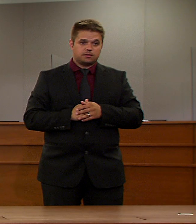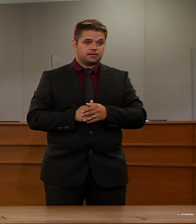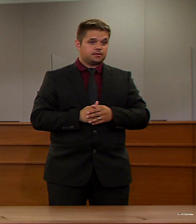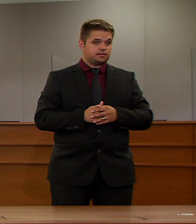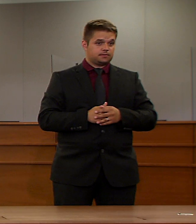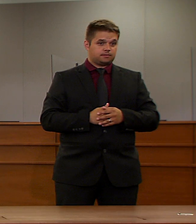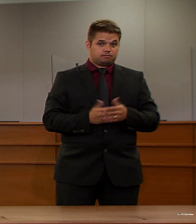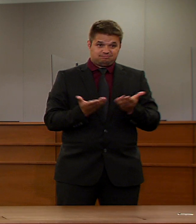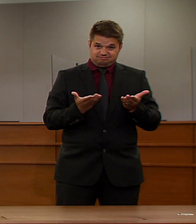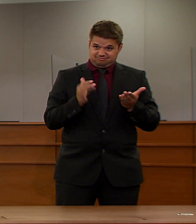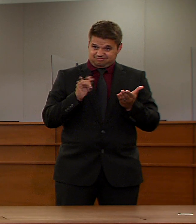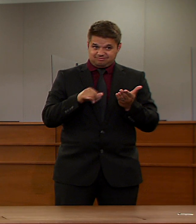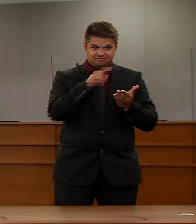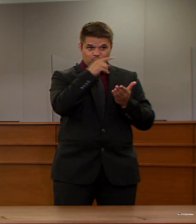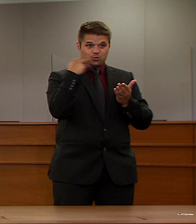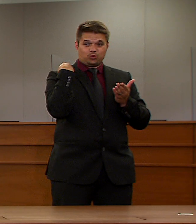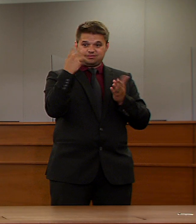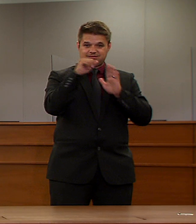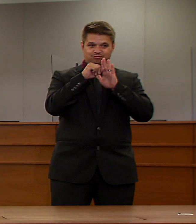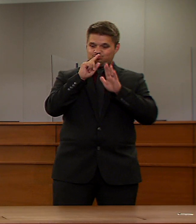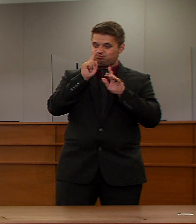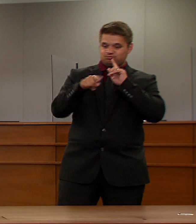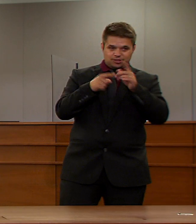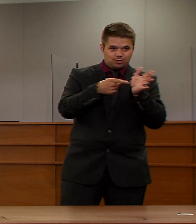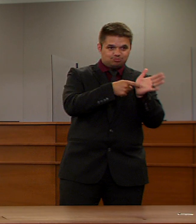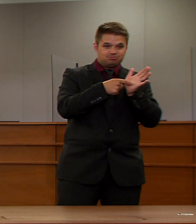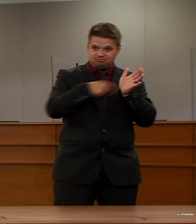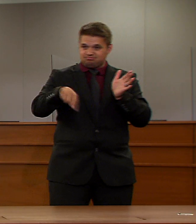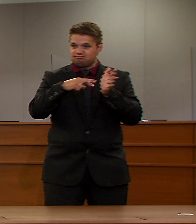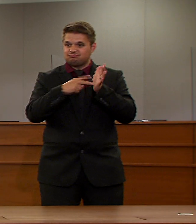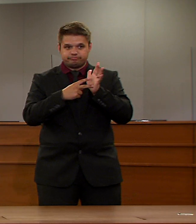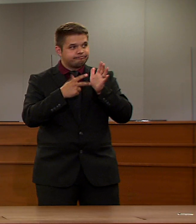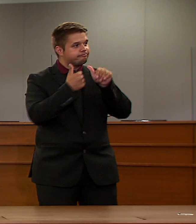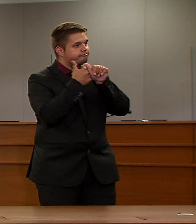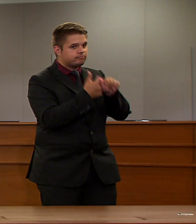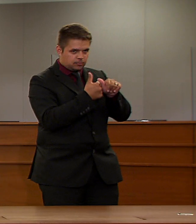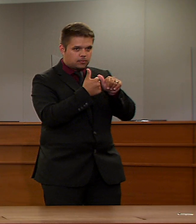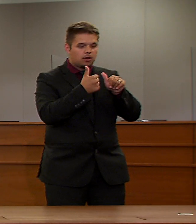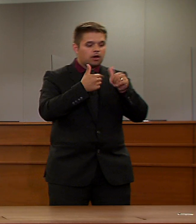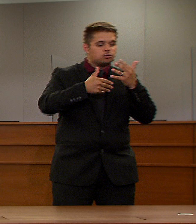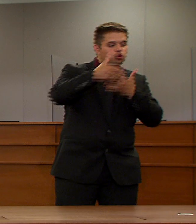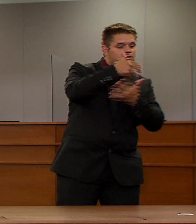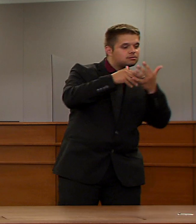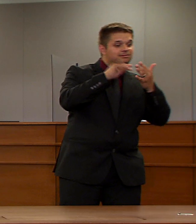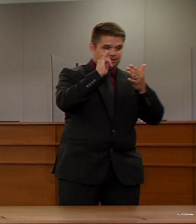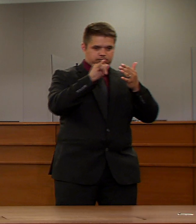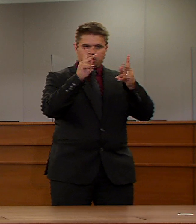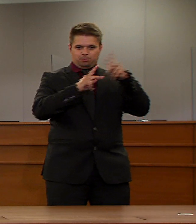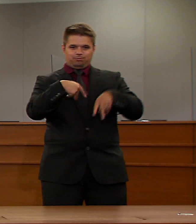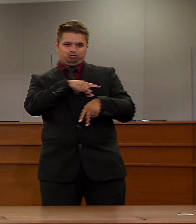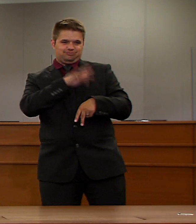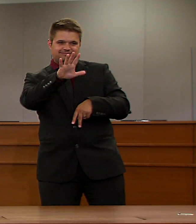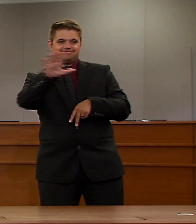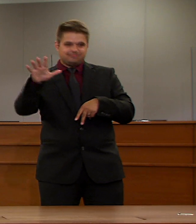social gatherings not to business operations operating legally under the Safe Start guidance.